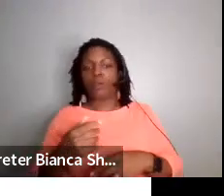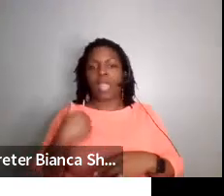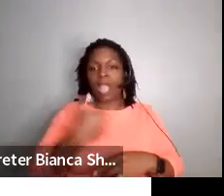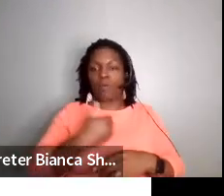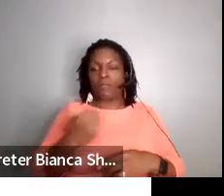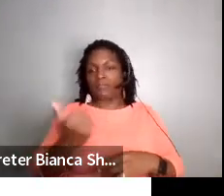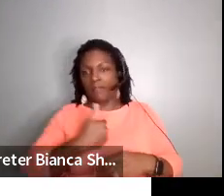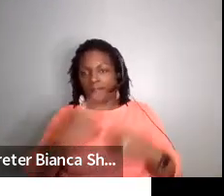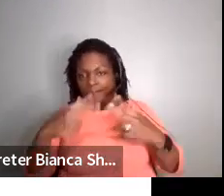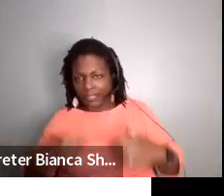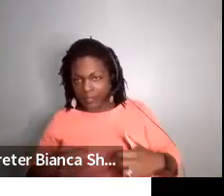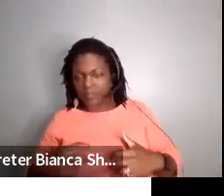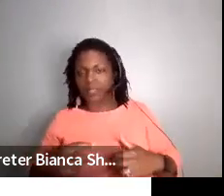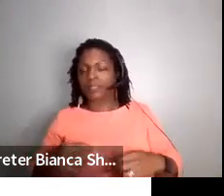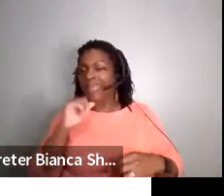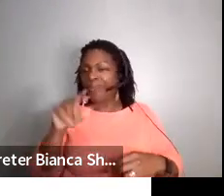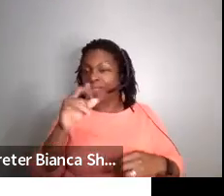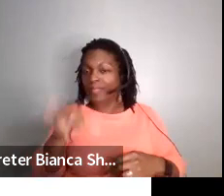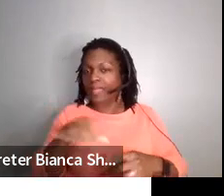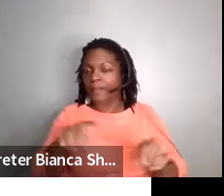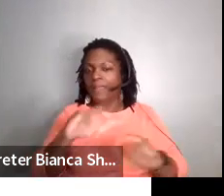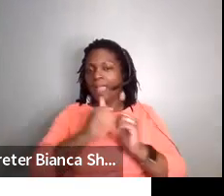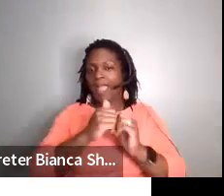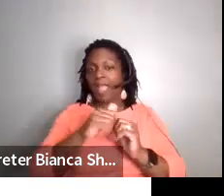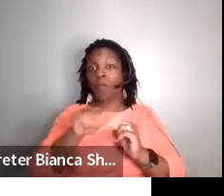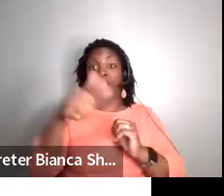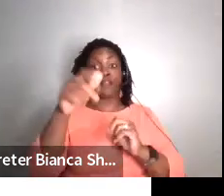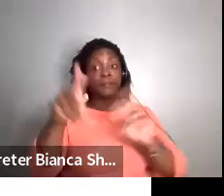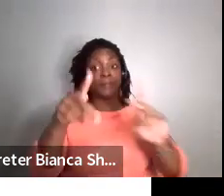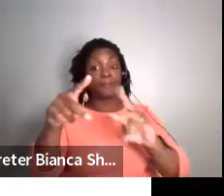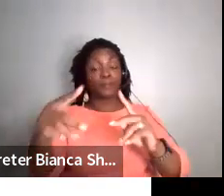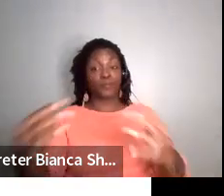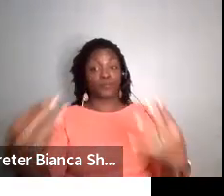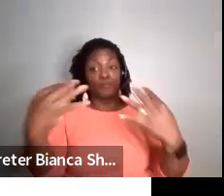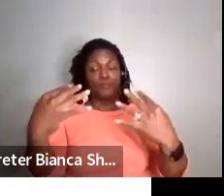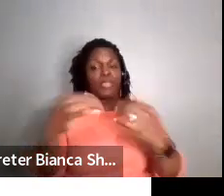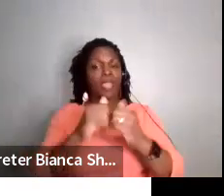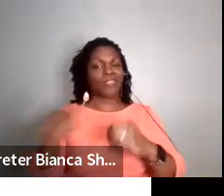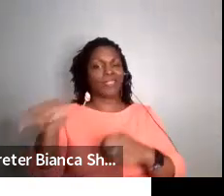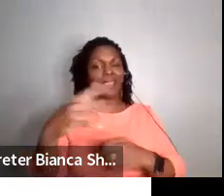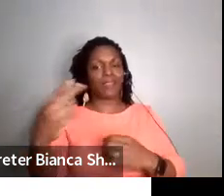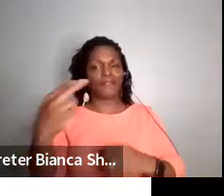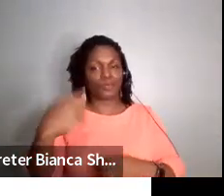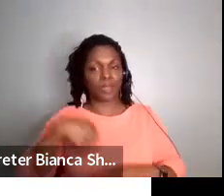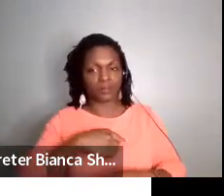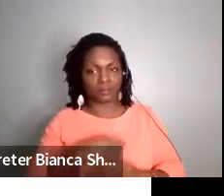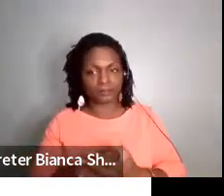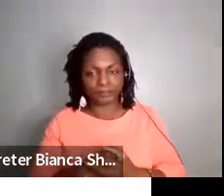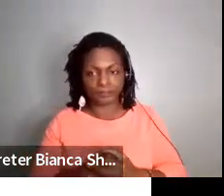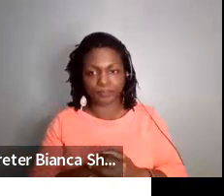It is Also we are perceived by others. it's self-perception and perception by others.